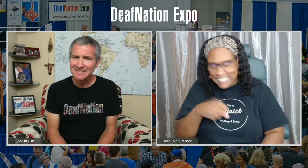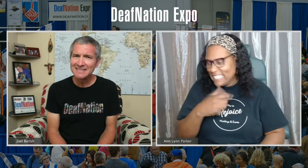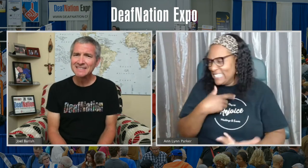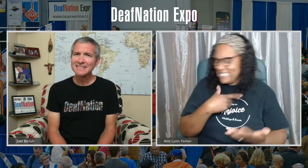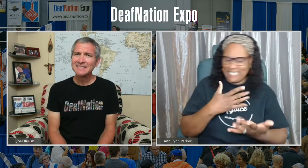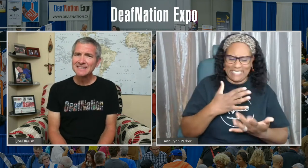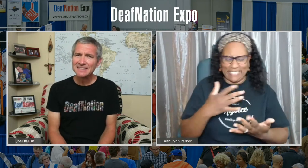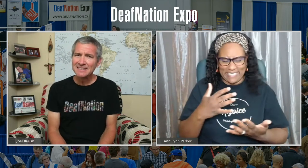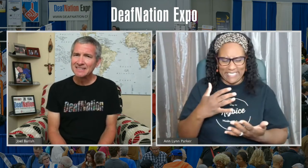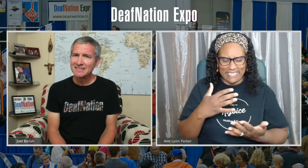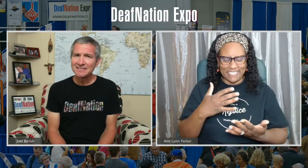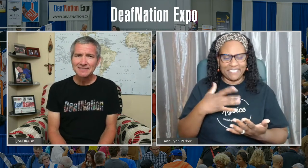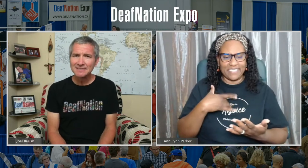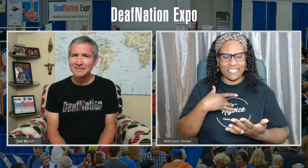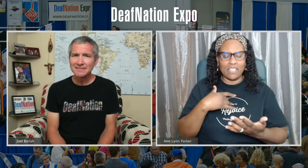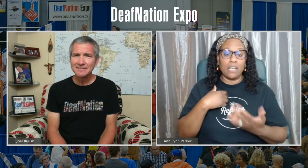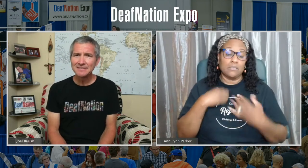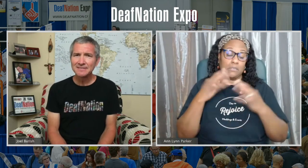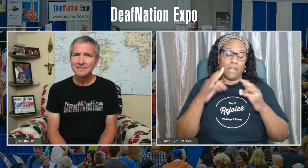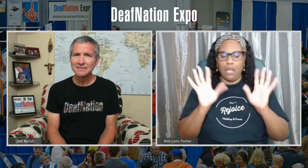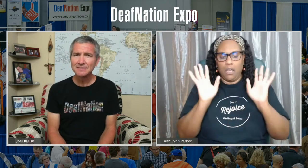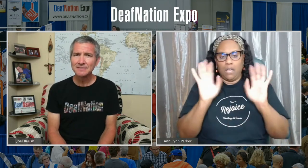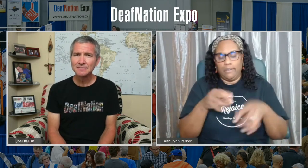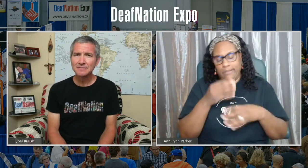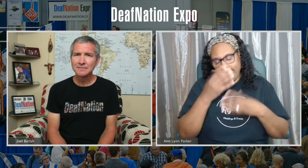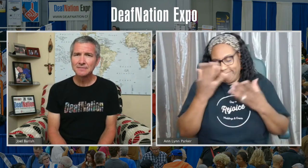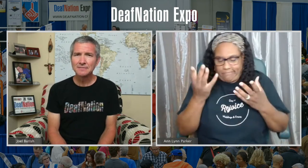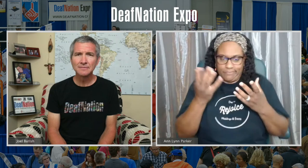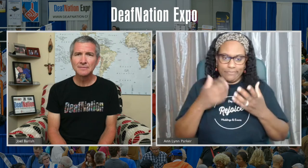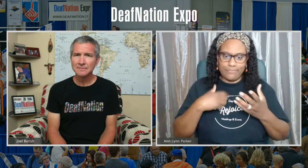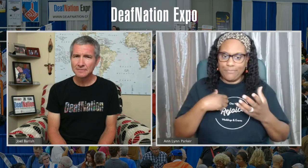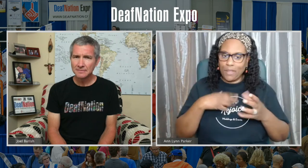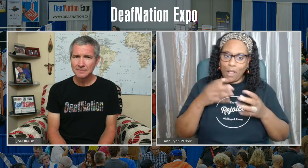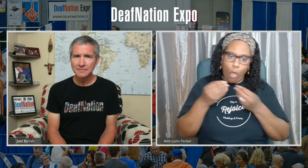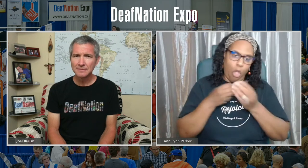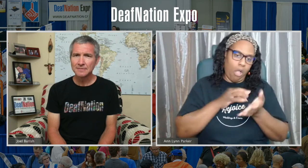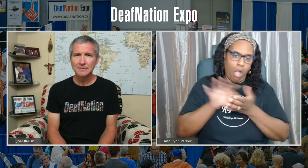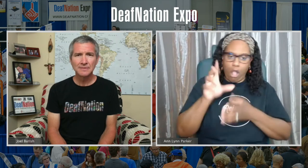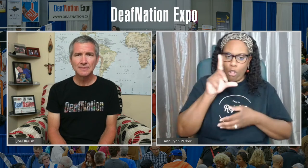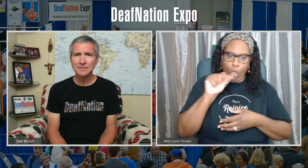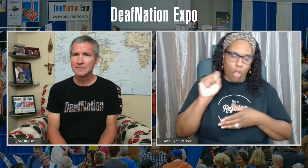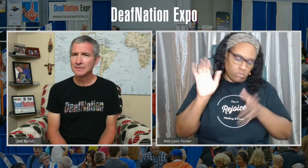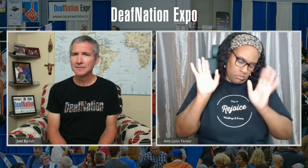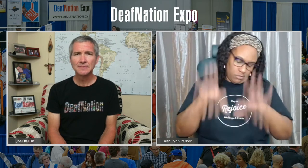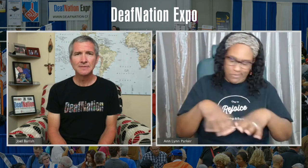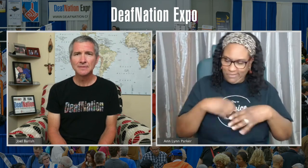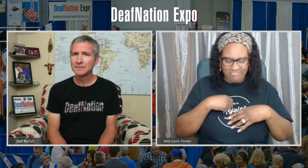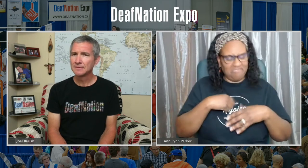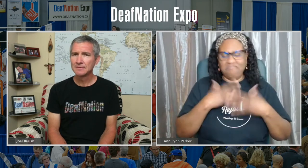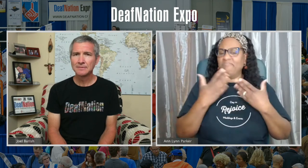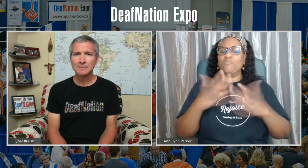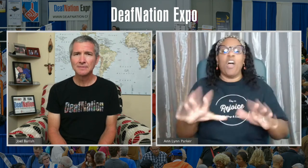Yes. I decided to let it go, count my losses,